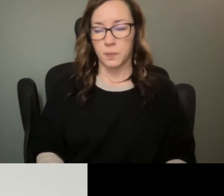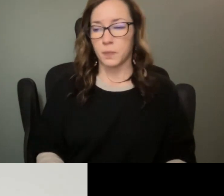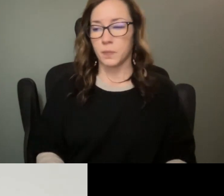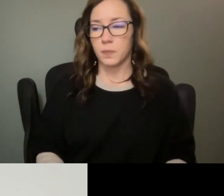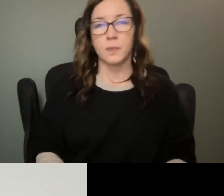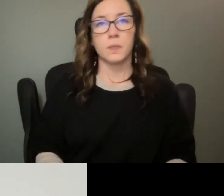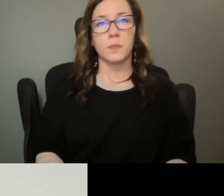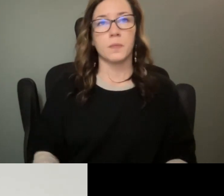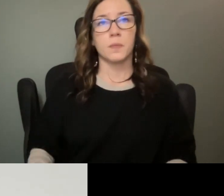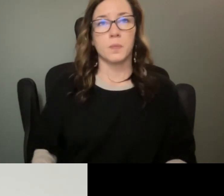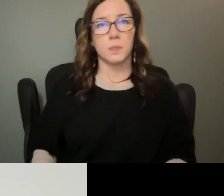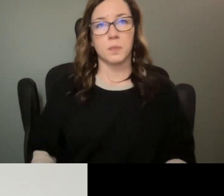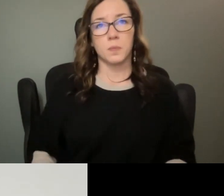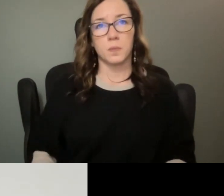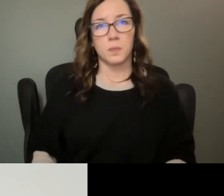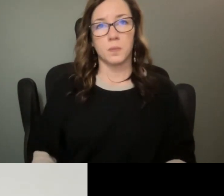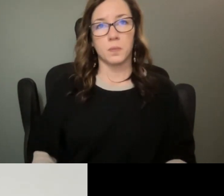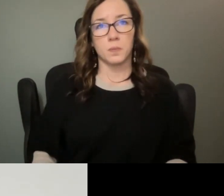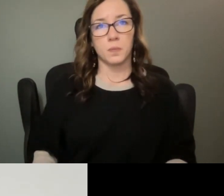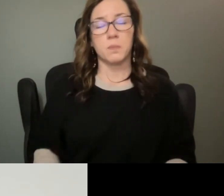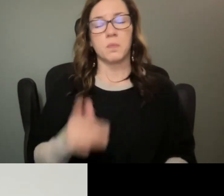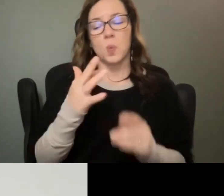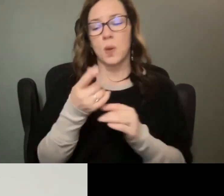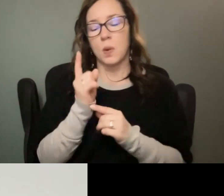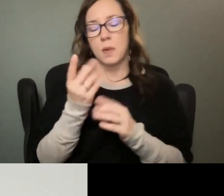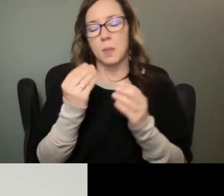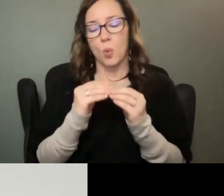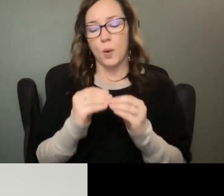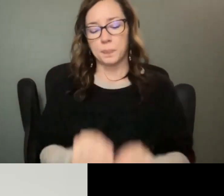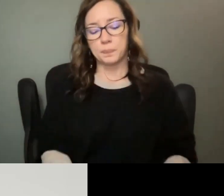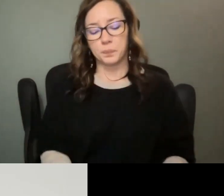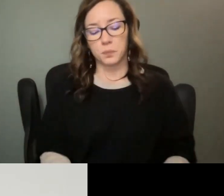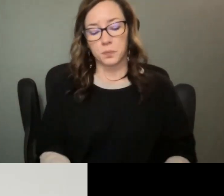okay we will wait just for another minute and uh